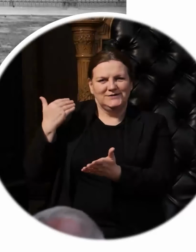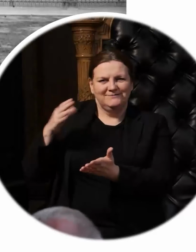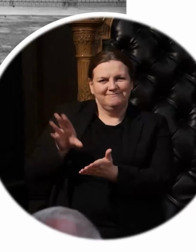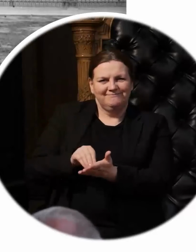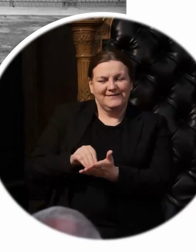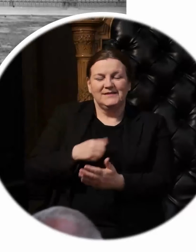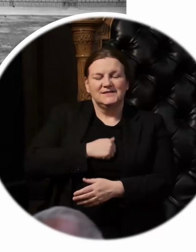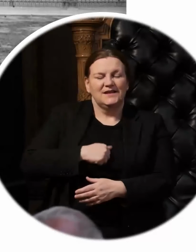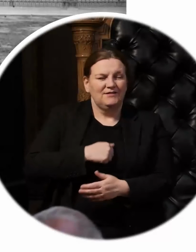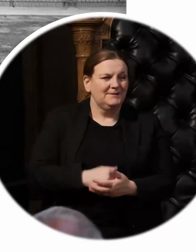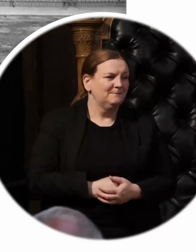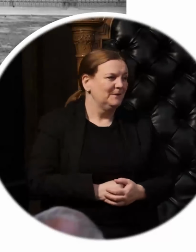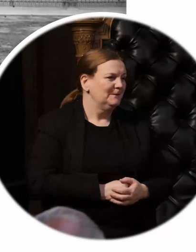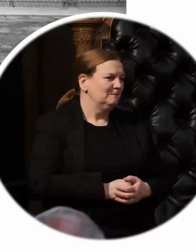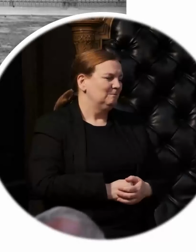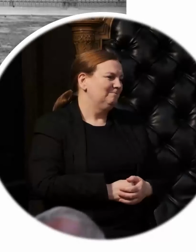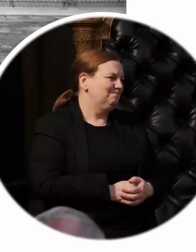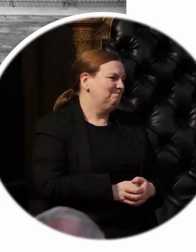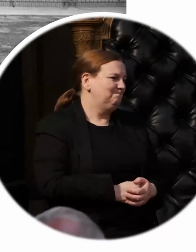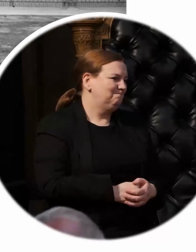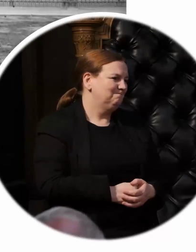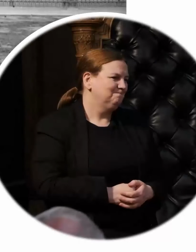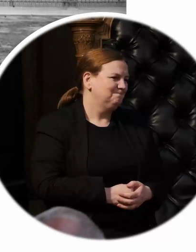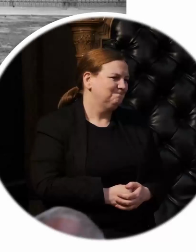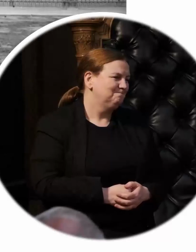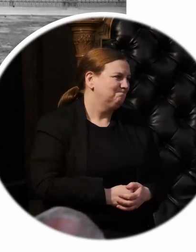Sorry! But you know, compared to Amiens Street,